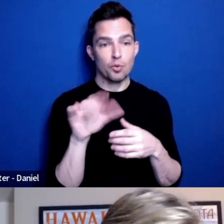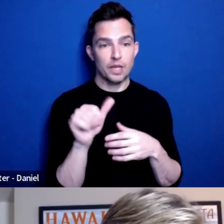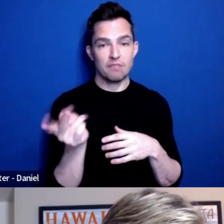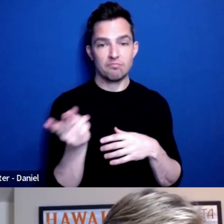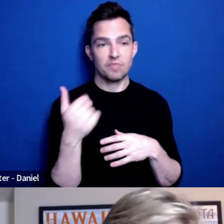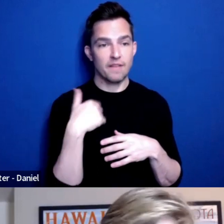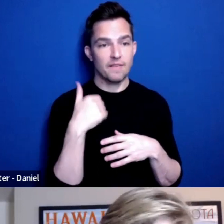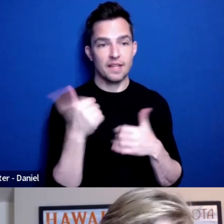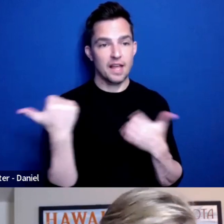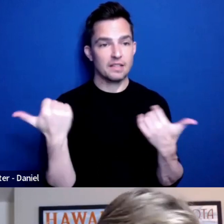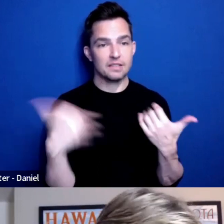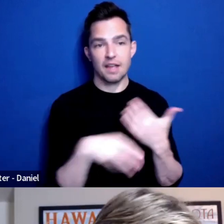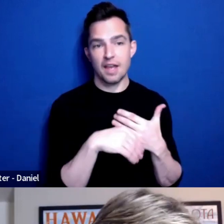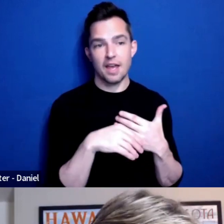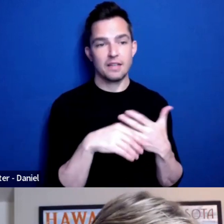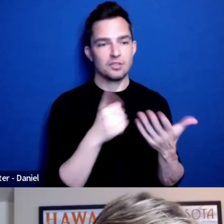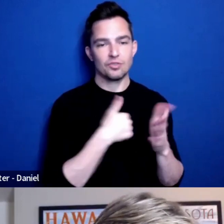could be opened up so sorry, Carole, it'd be up things to say.